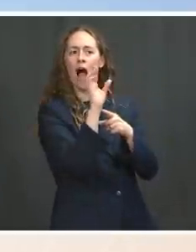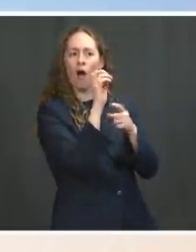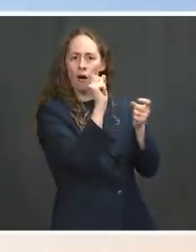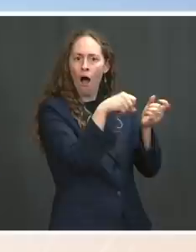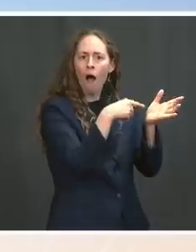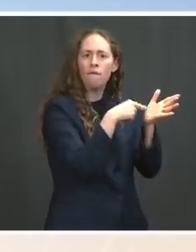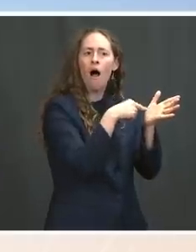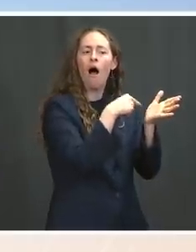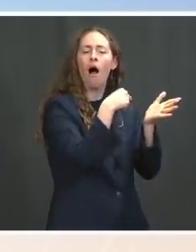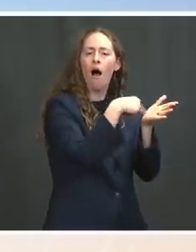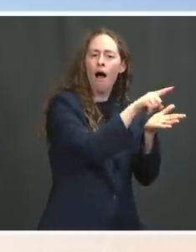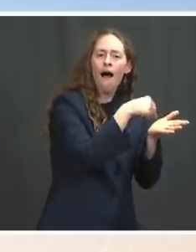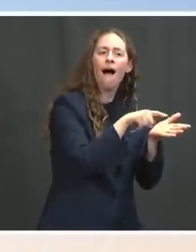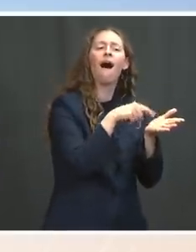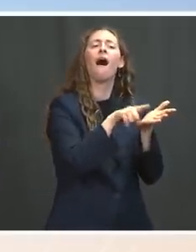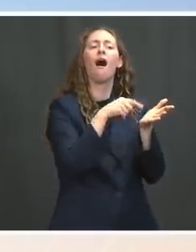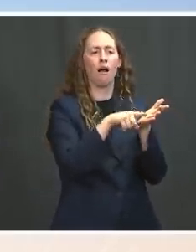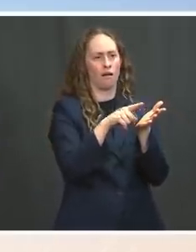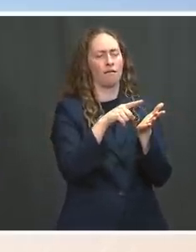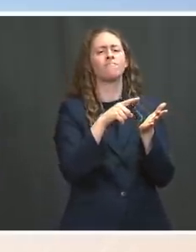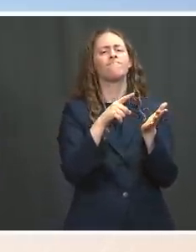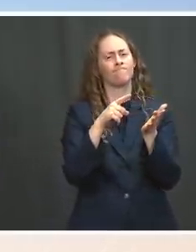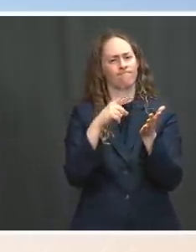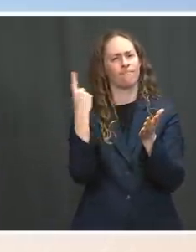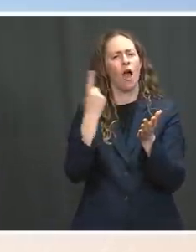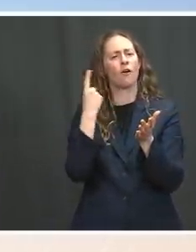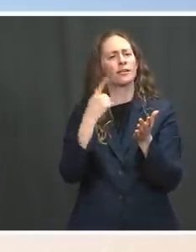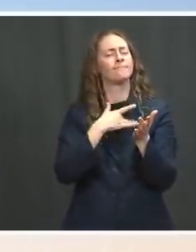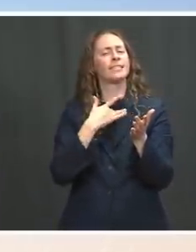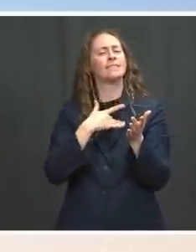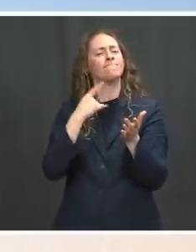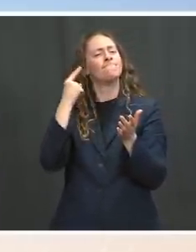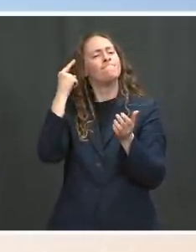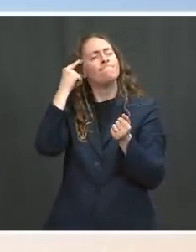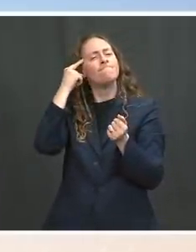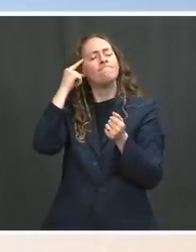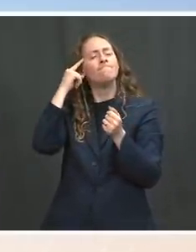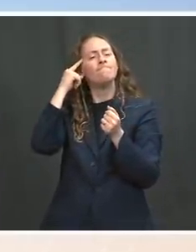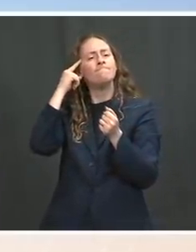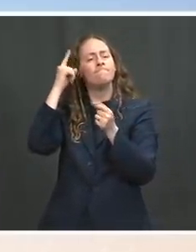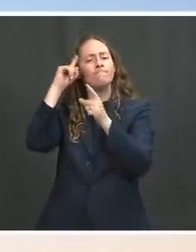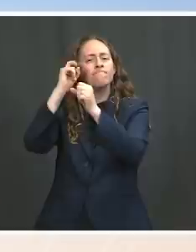In terms of lessons learned from that period of time -- look, I think that anyone who spent eight years